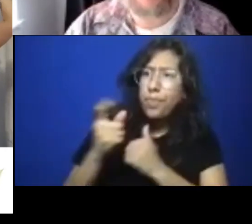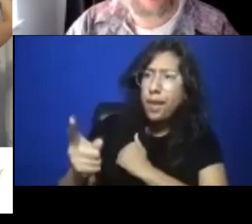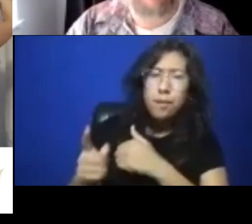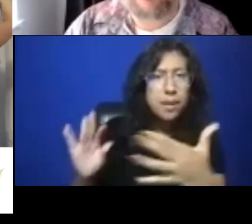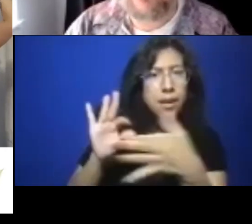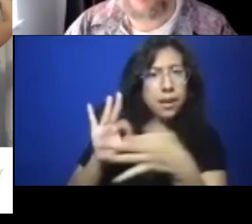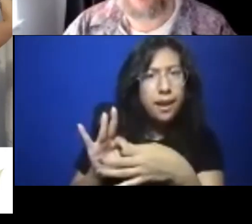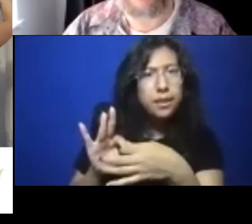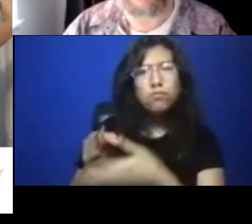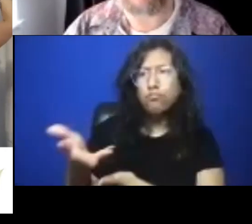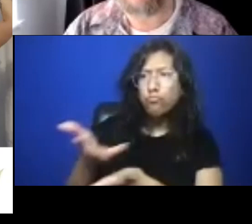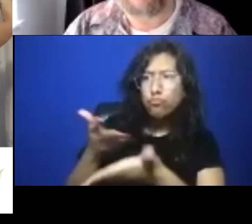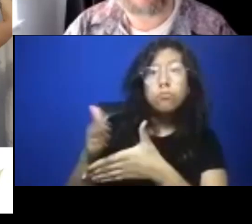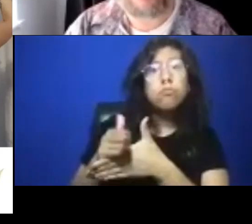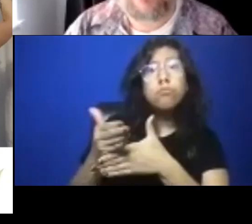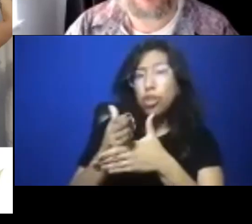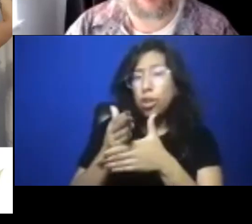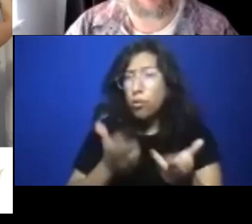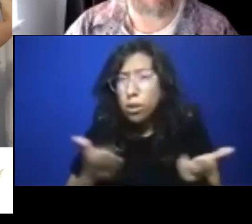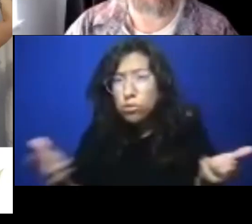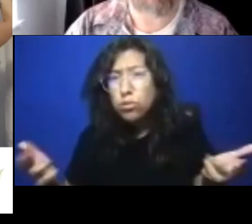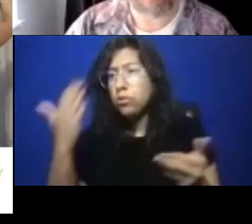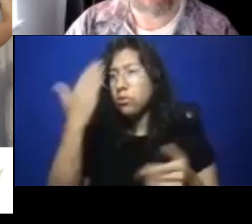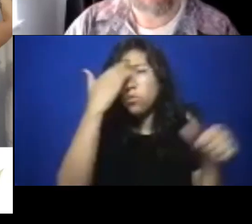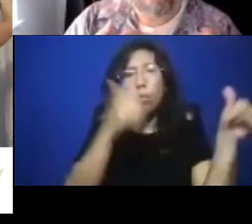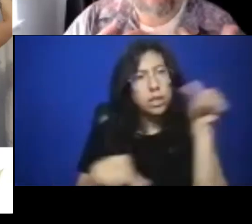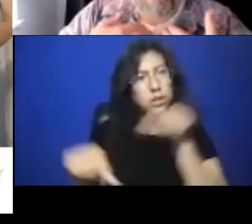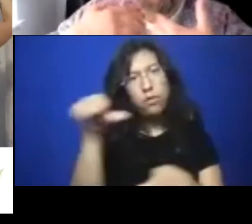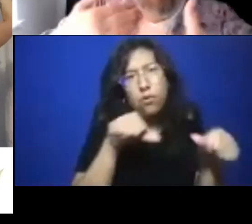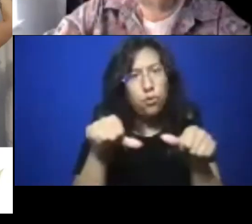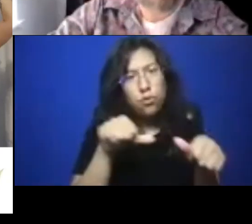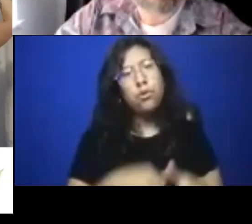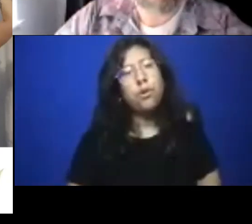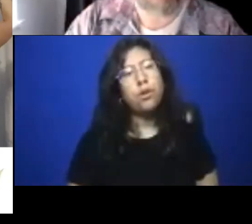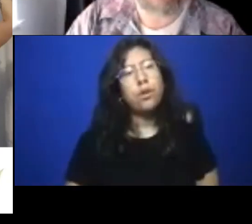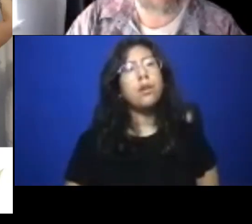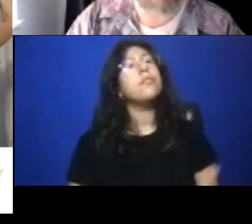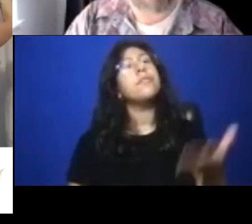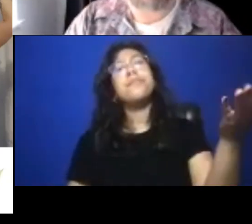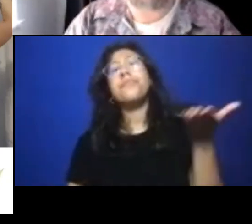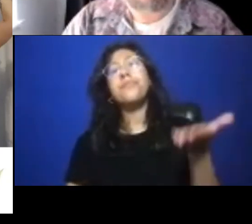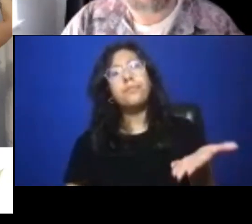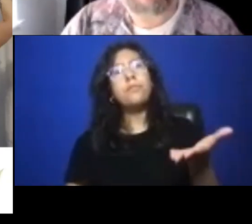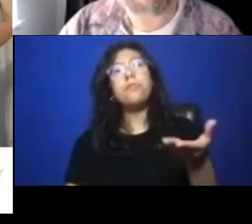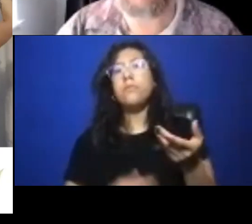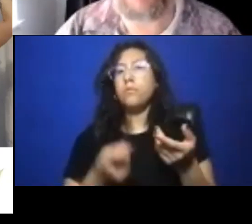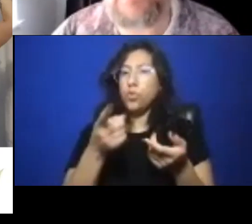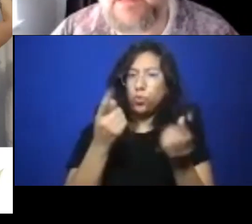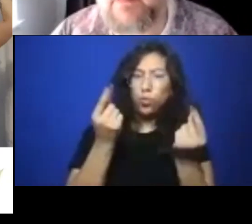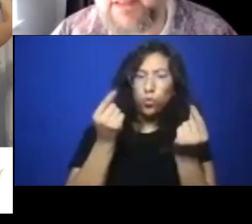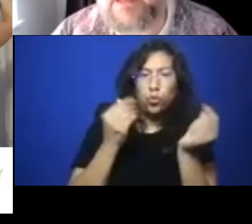share your resources, get to know each other. And then what do we do as providers that sends the message